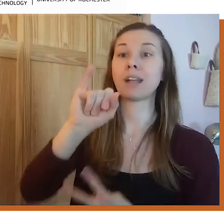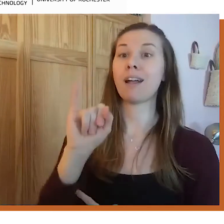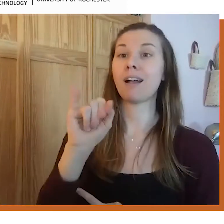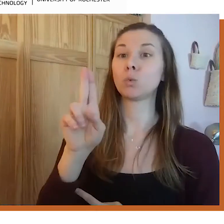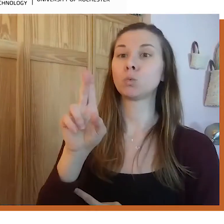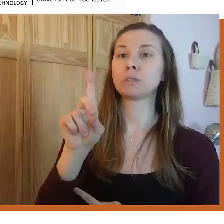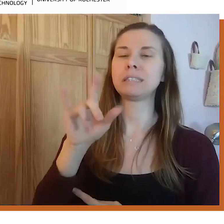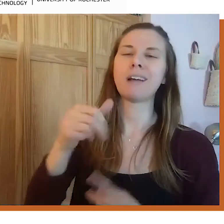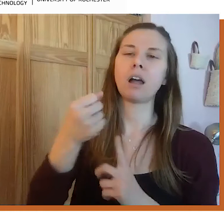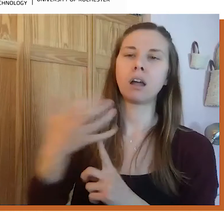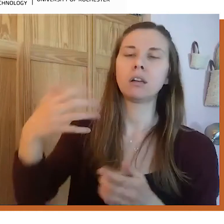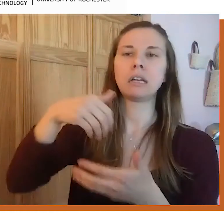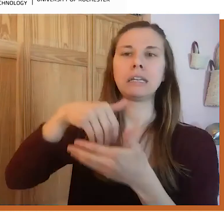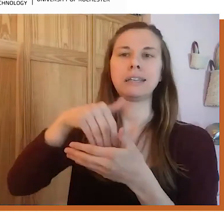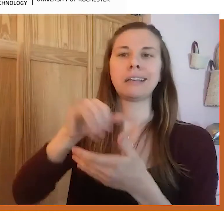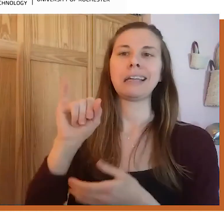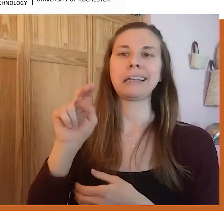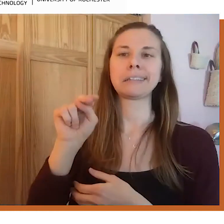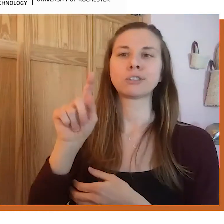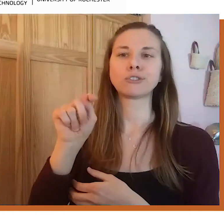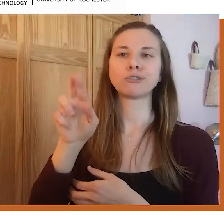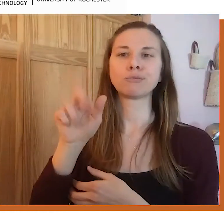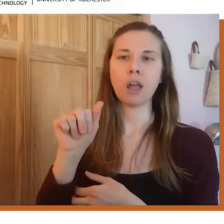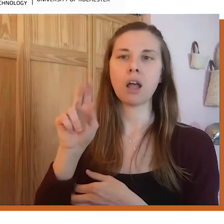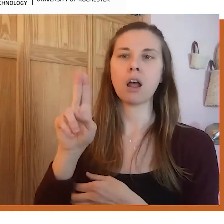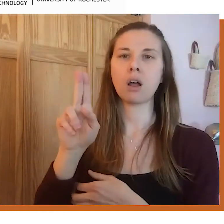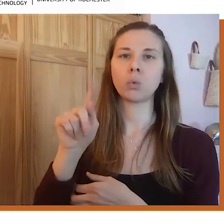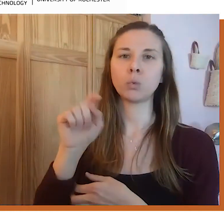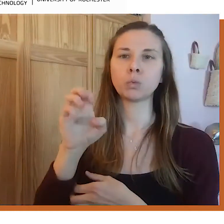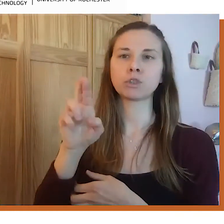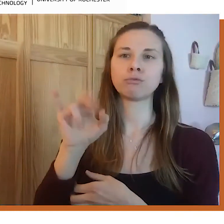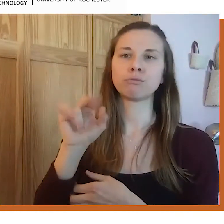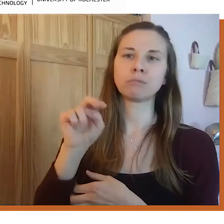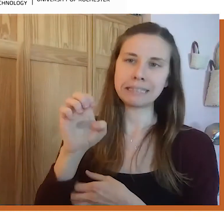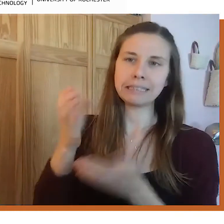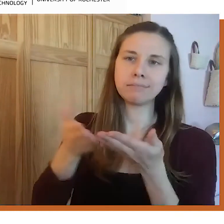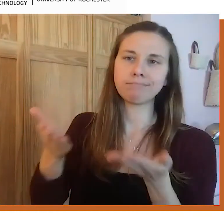One is an IUD, or intrauterine device.